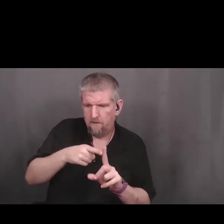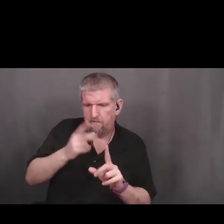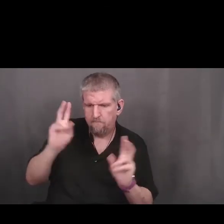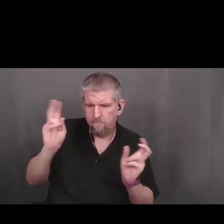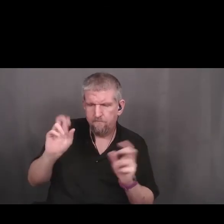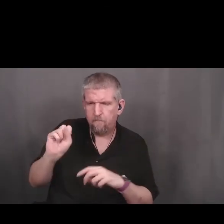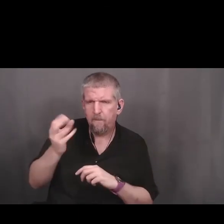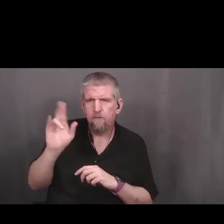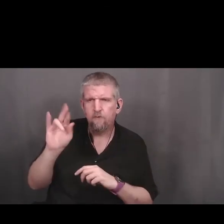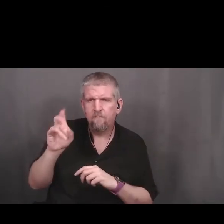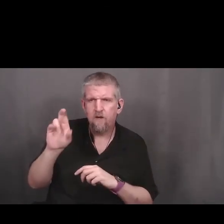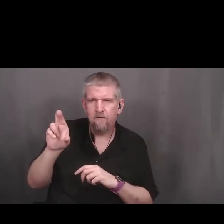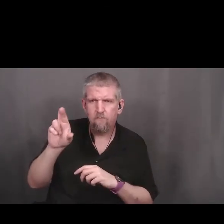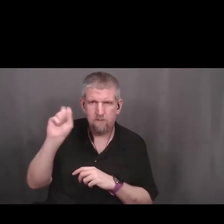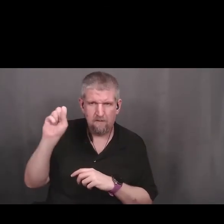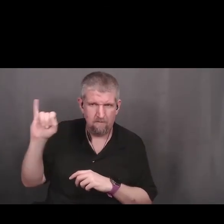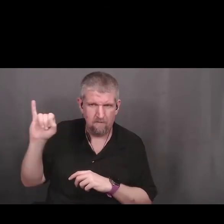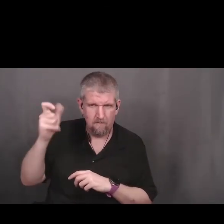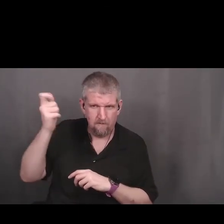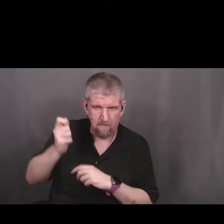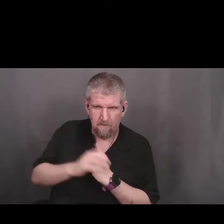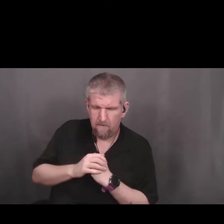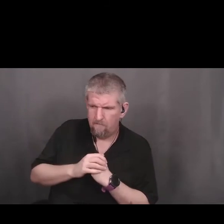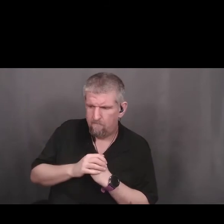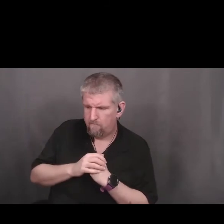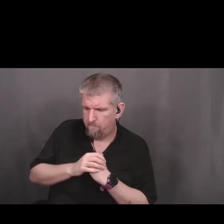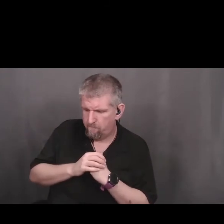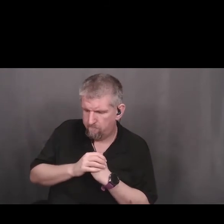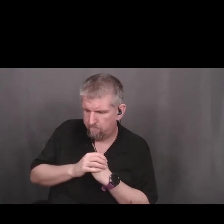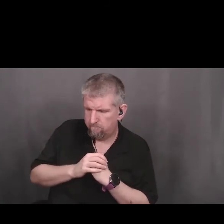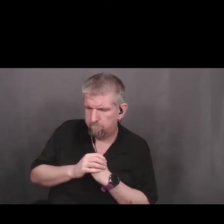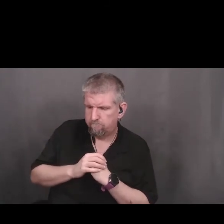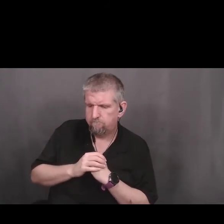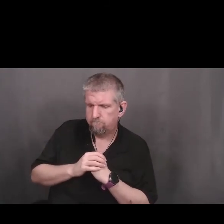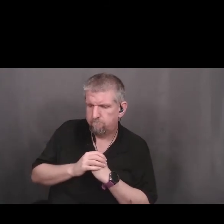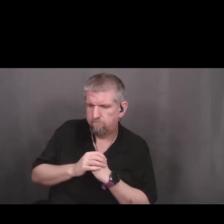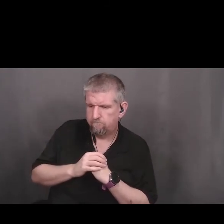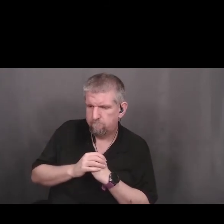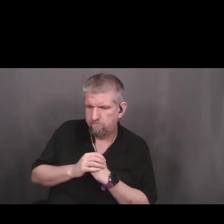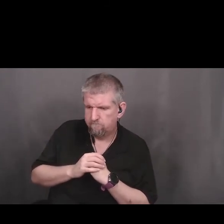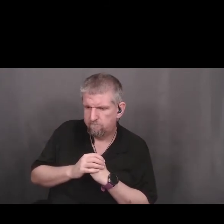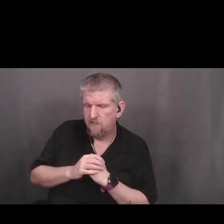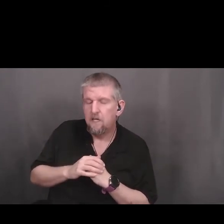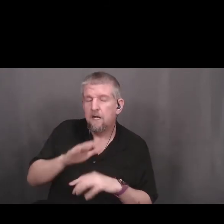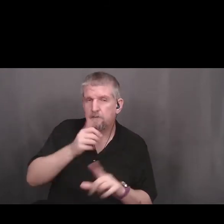social security benefits and you fall on the autism spectrum.